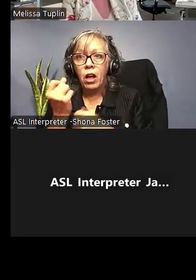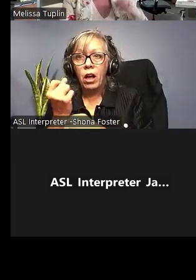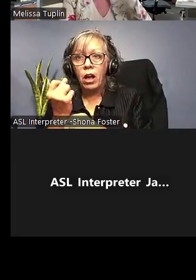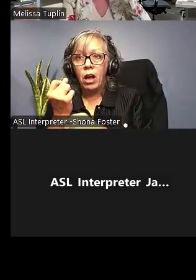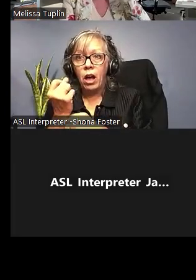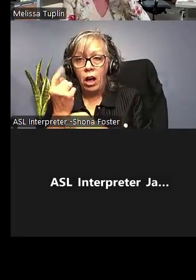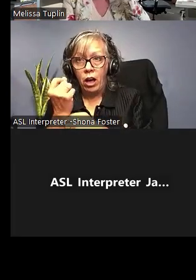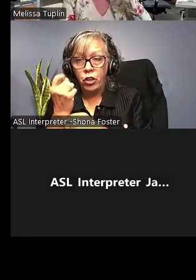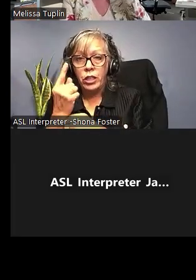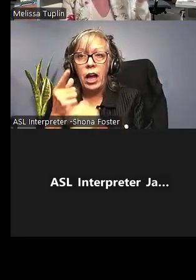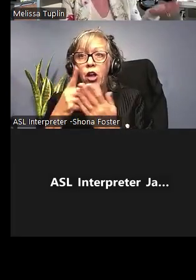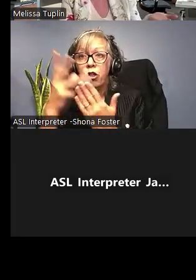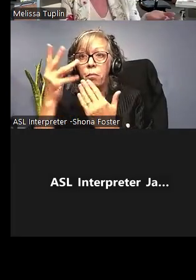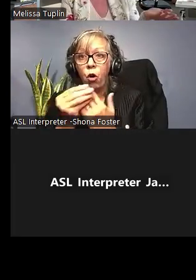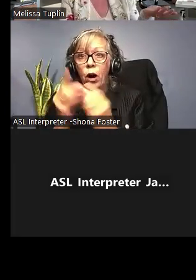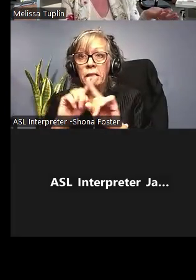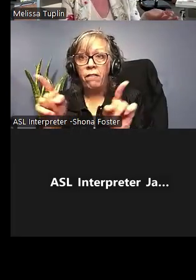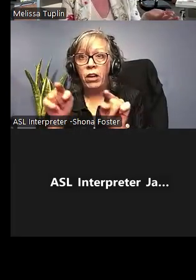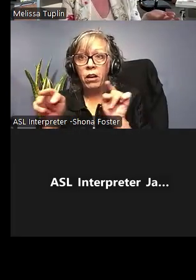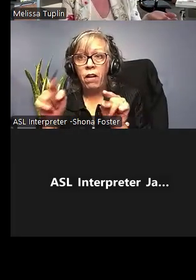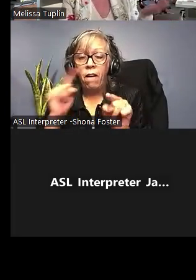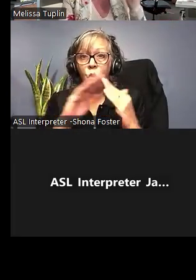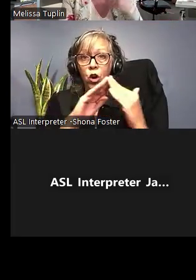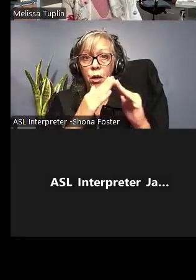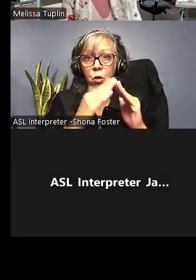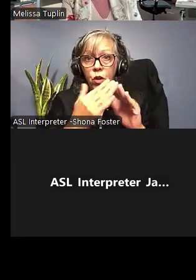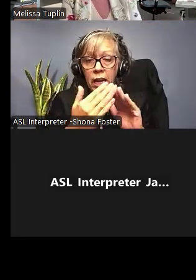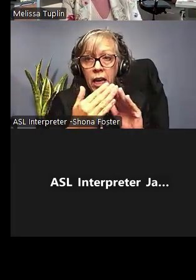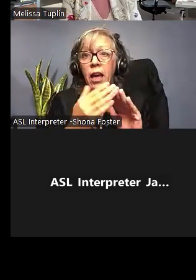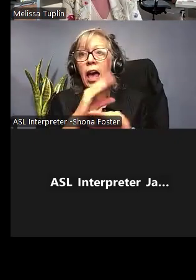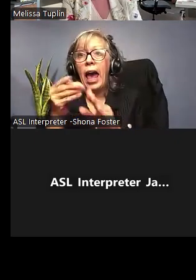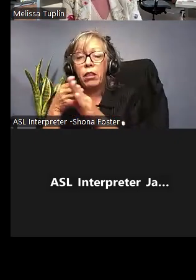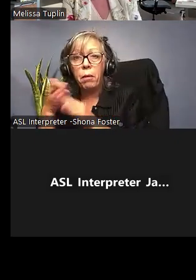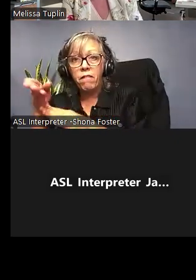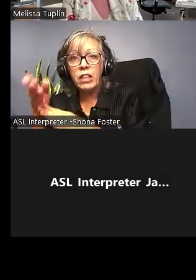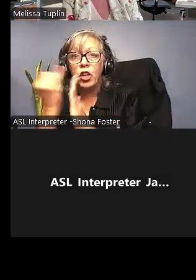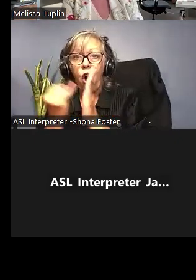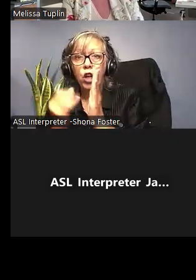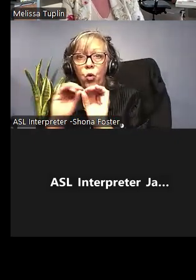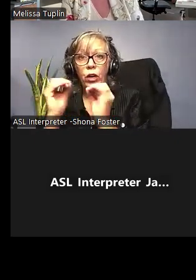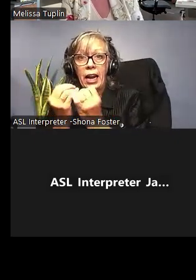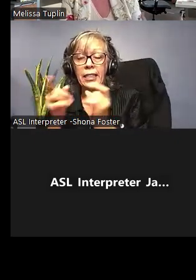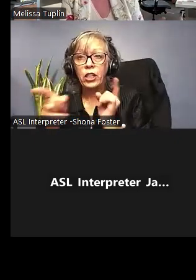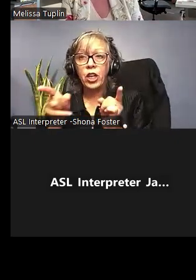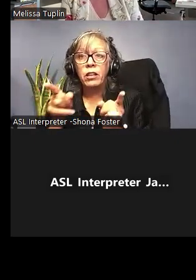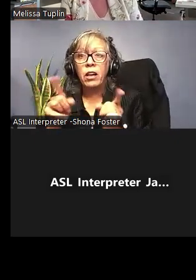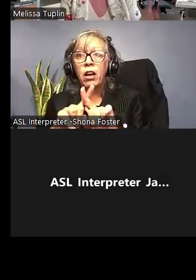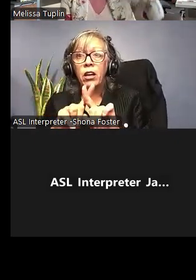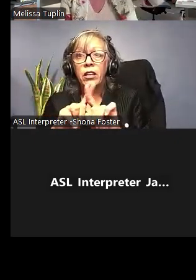the programs for Community Arts Organizations and Professional Arts Organizations, and I do want to